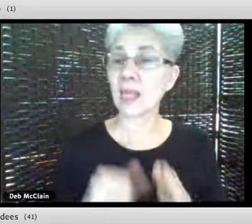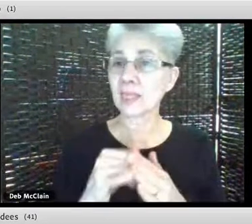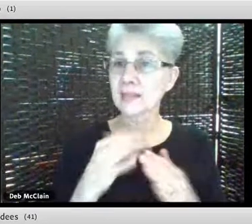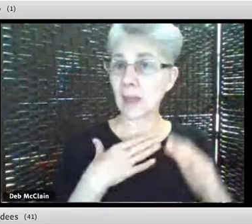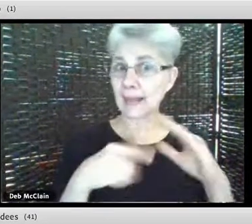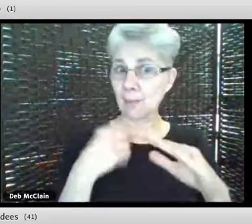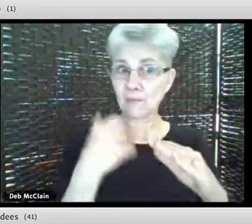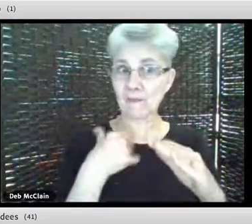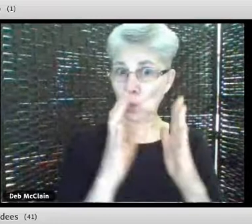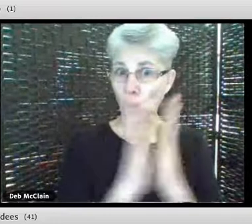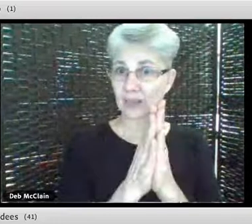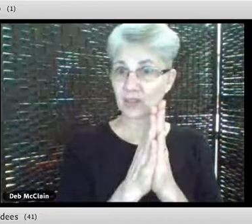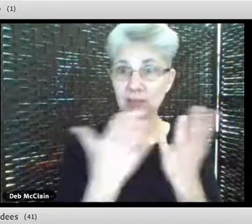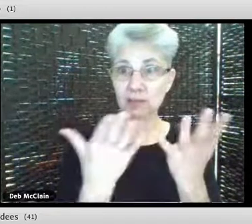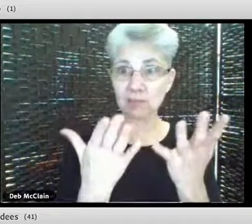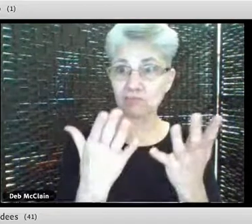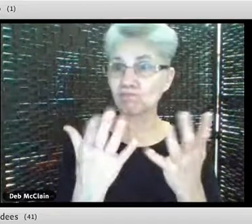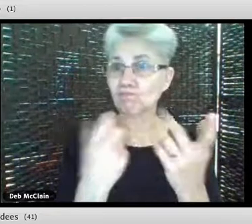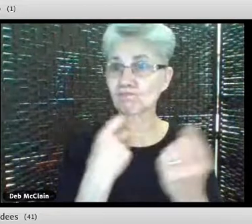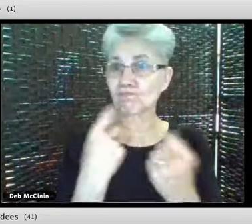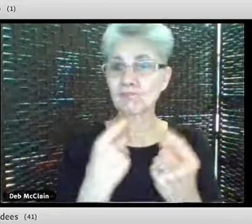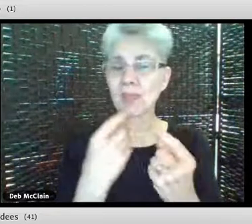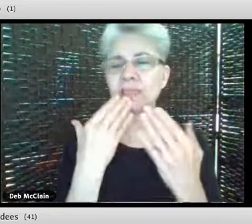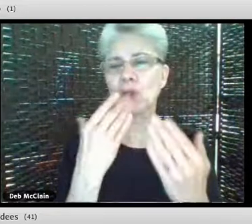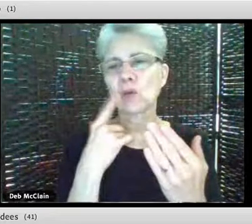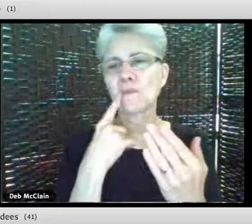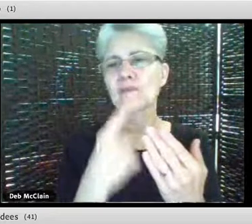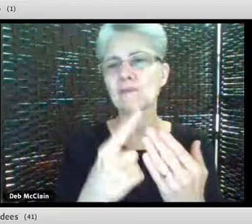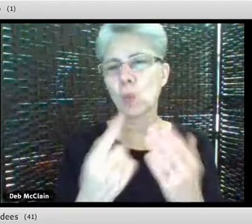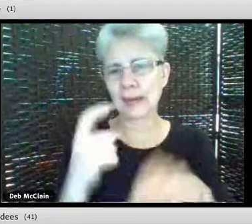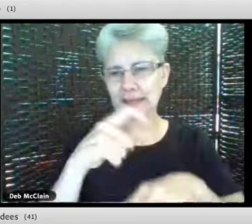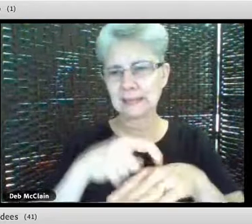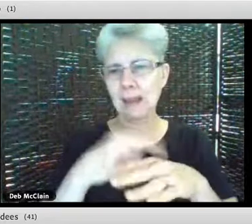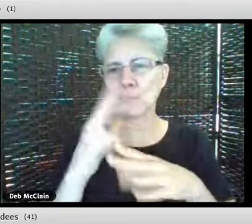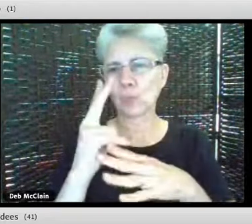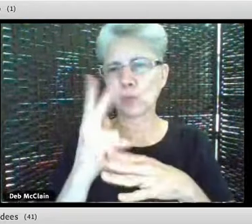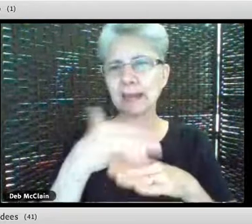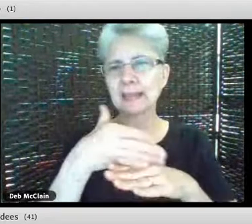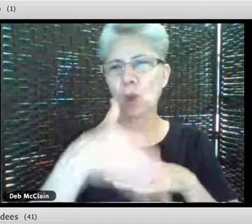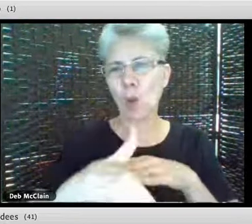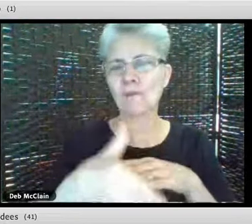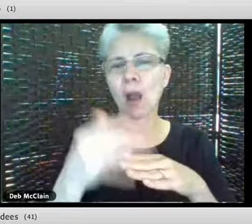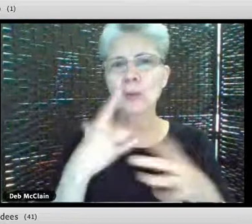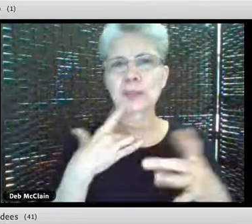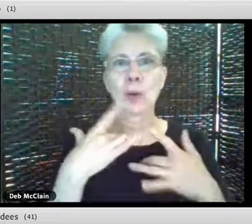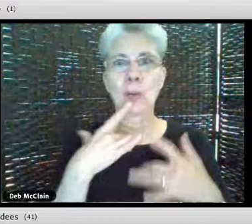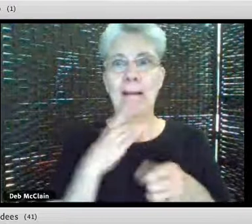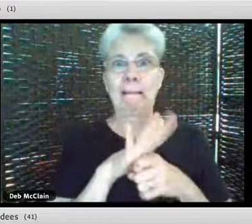I'm not sure why I went back this far, but we're going to keep going. So that's my e-mail if you have any questions.